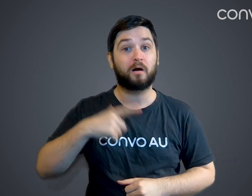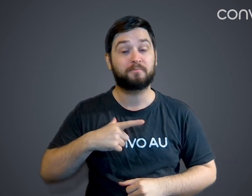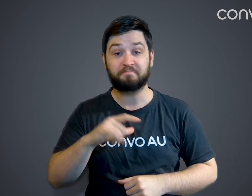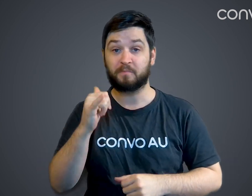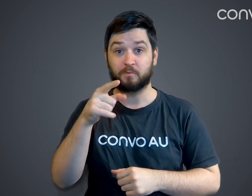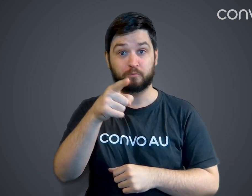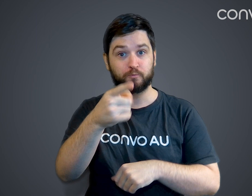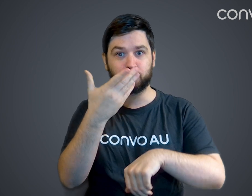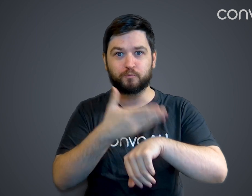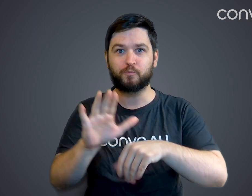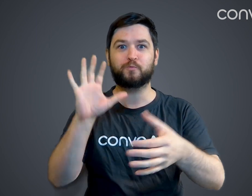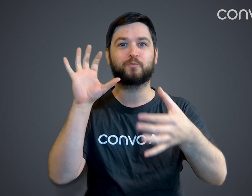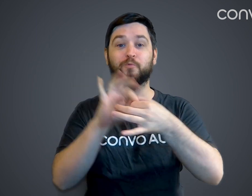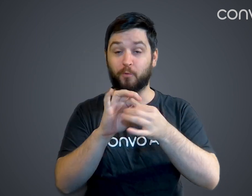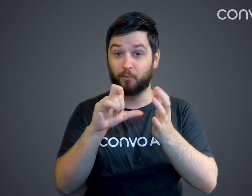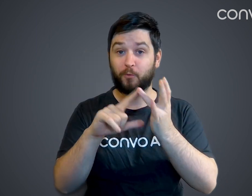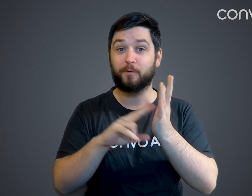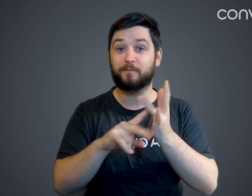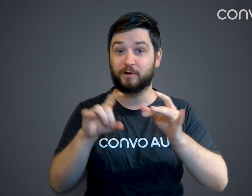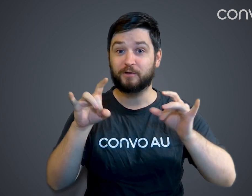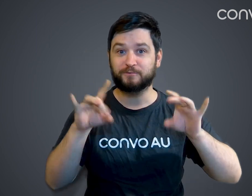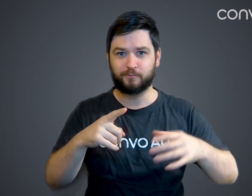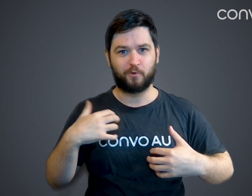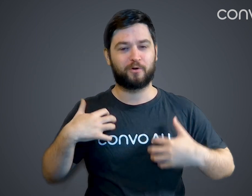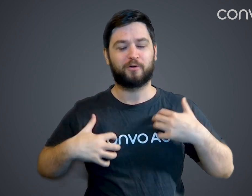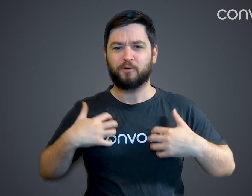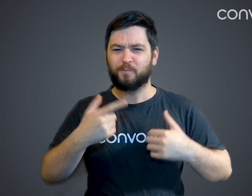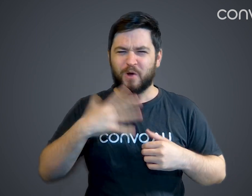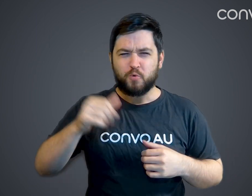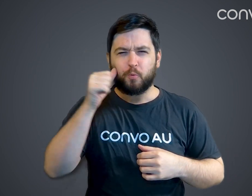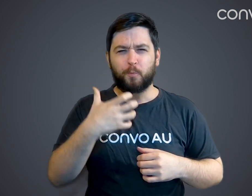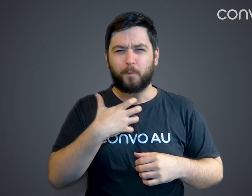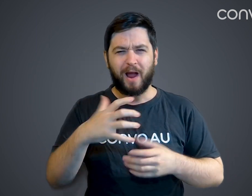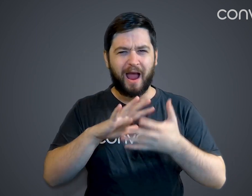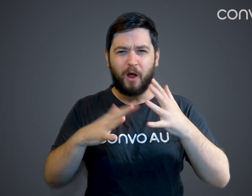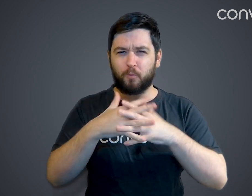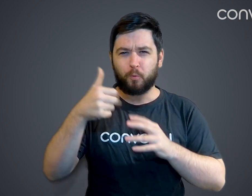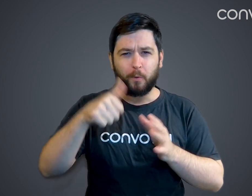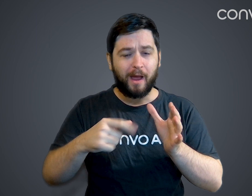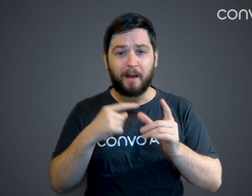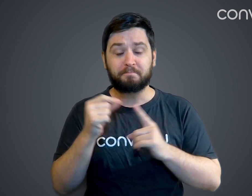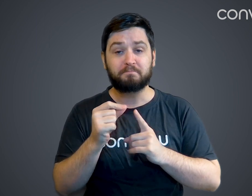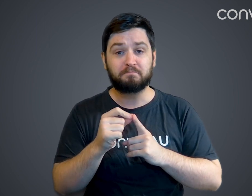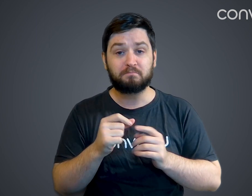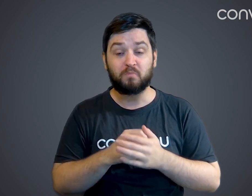and would like to know more about how to use the app,